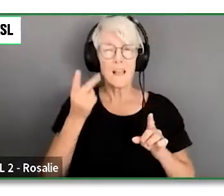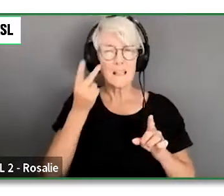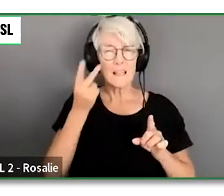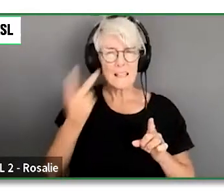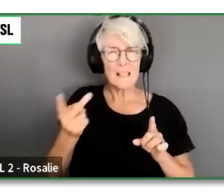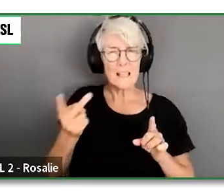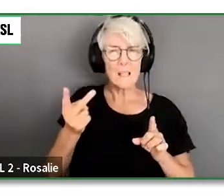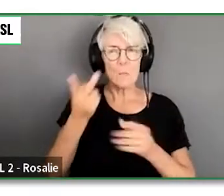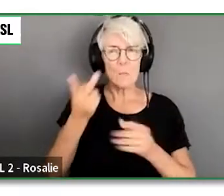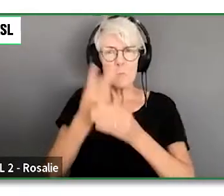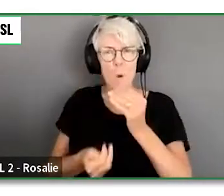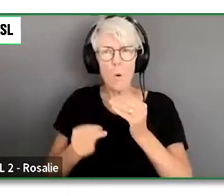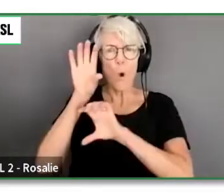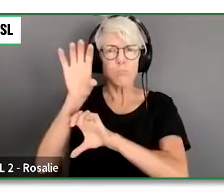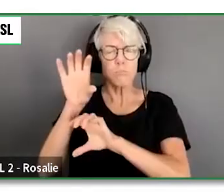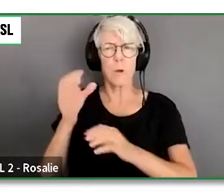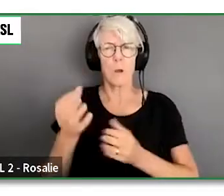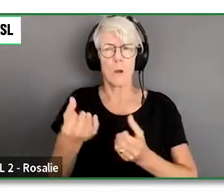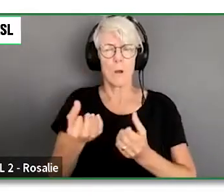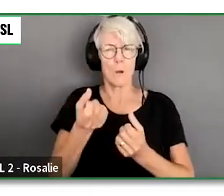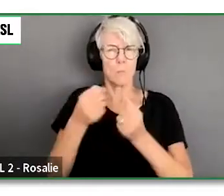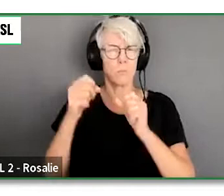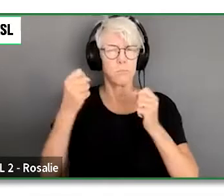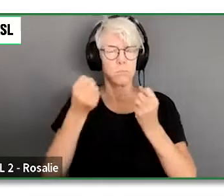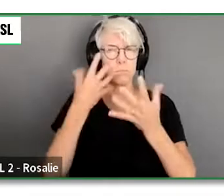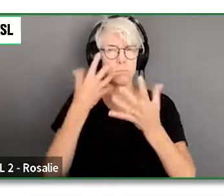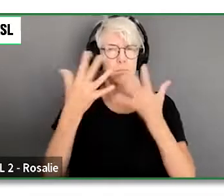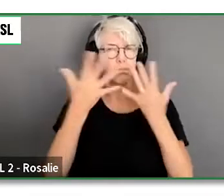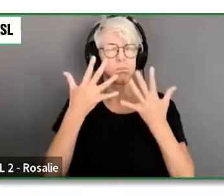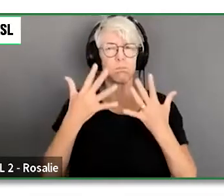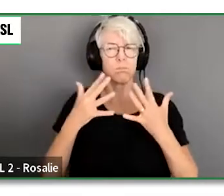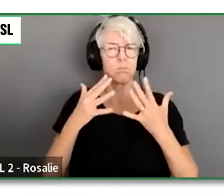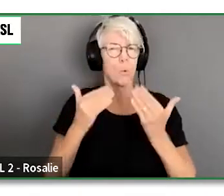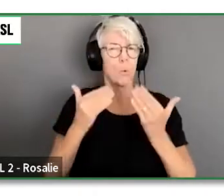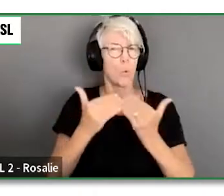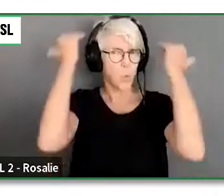overstimulating for some viewers. Unfortunately, Zoom does not allow